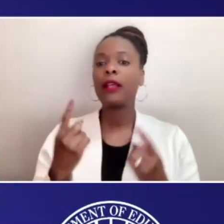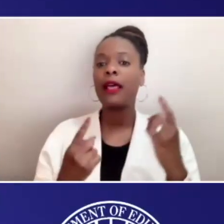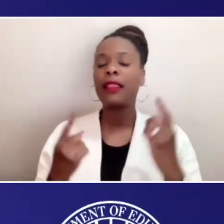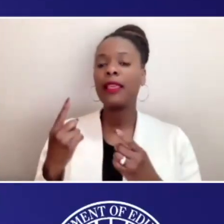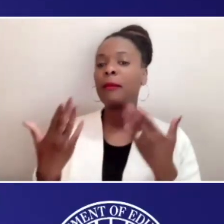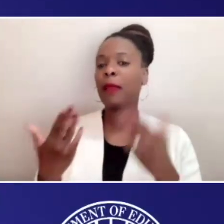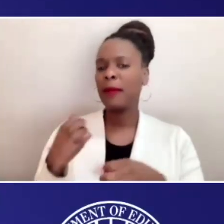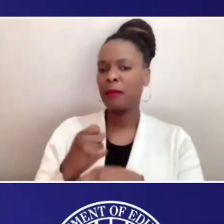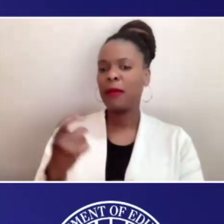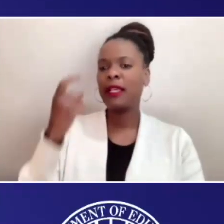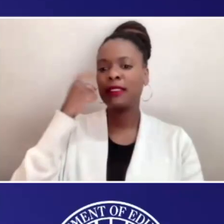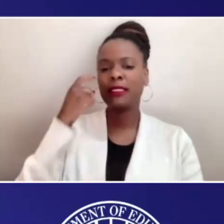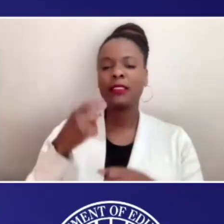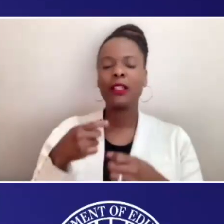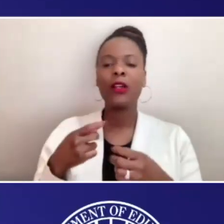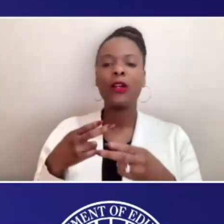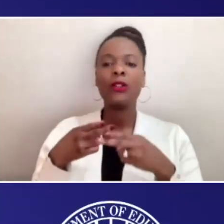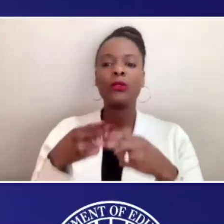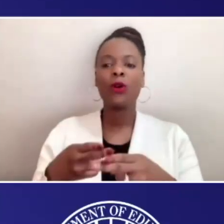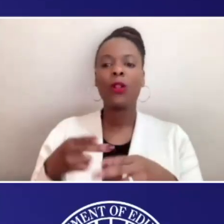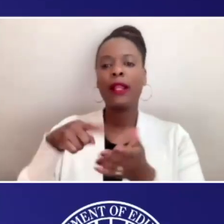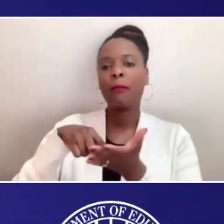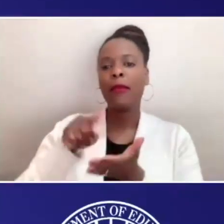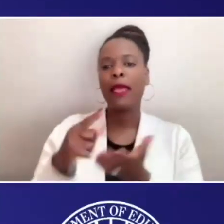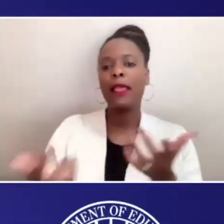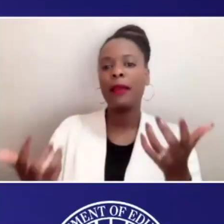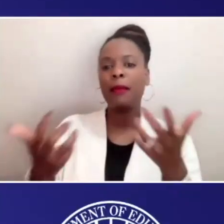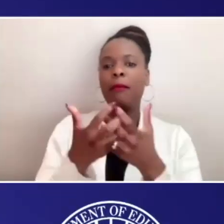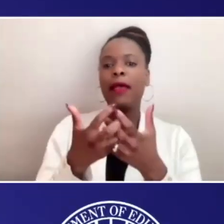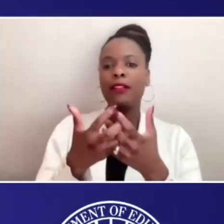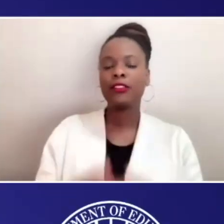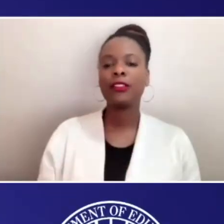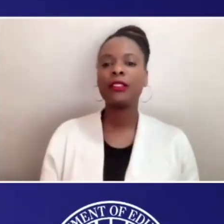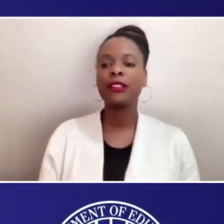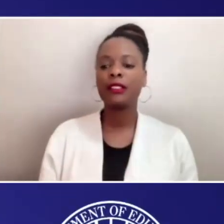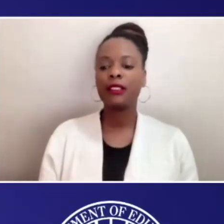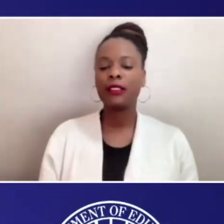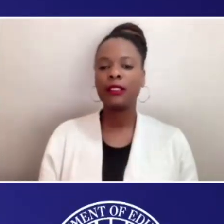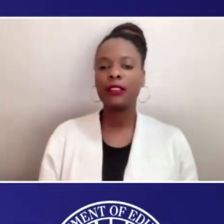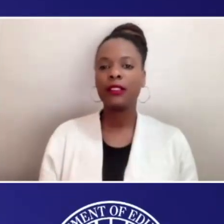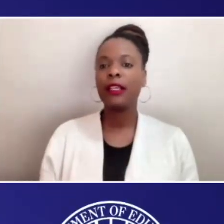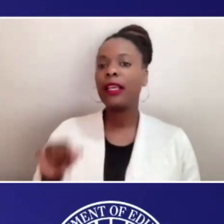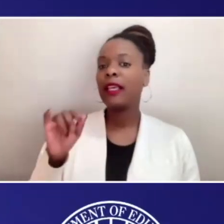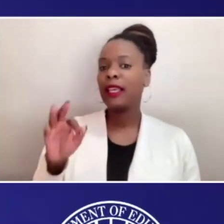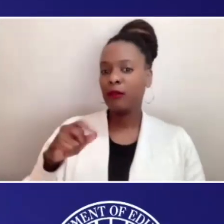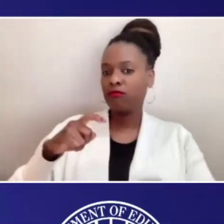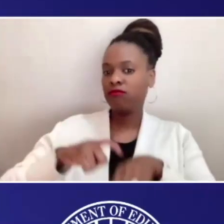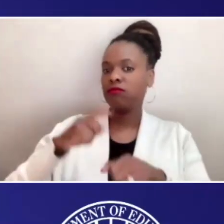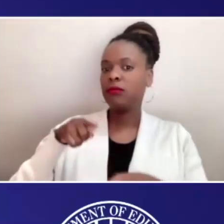just call this a payment match, because that's really what it is. You know, when you pay, if you make an on-time payment, your balance never goes up